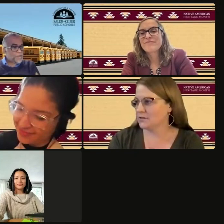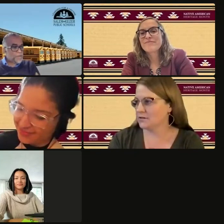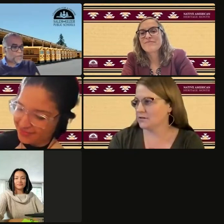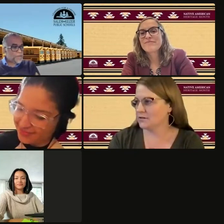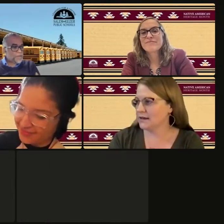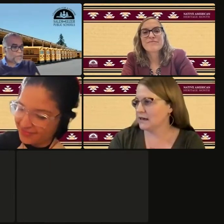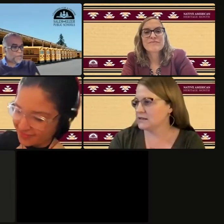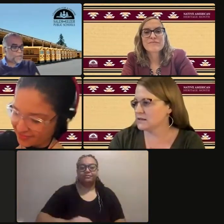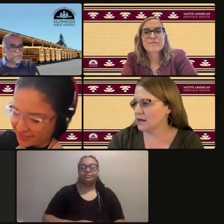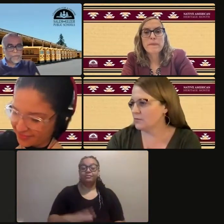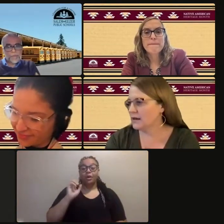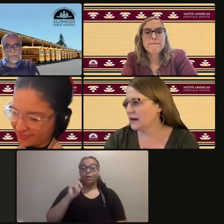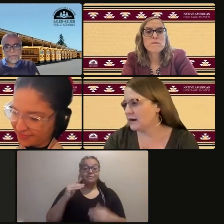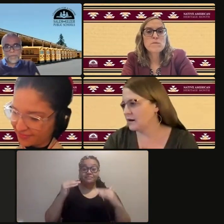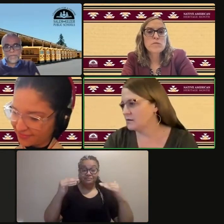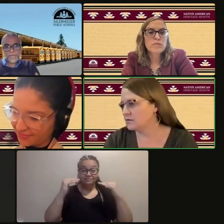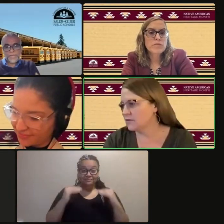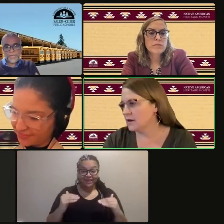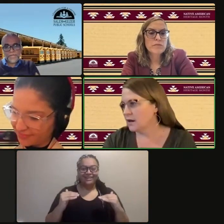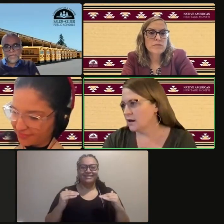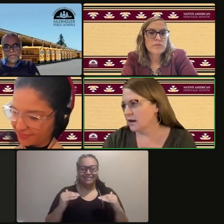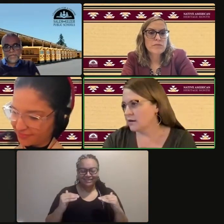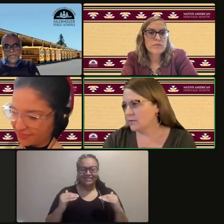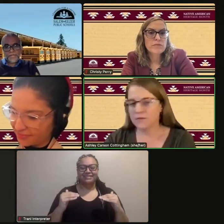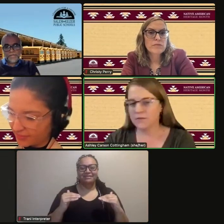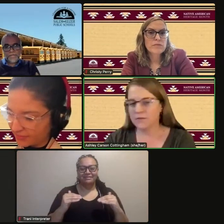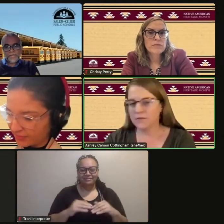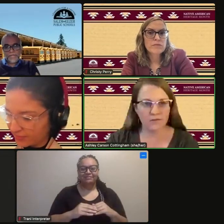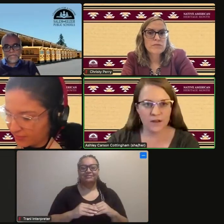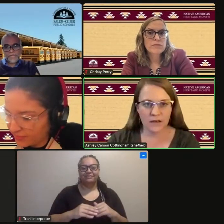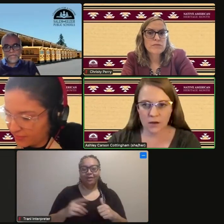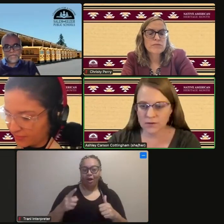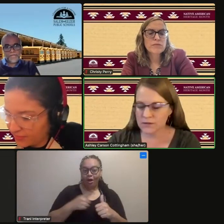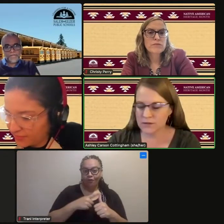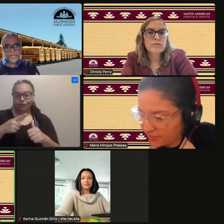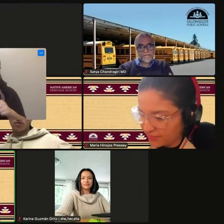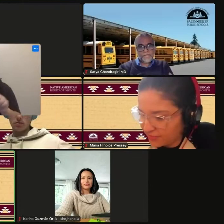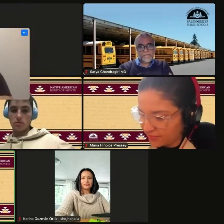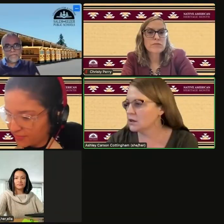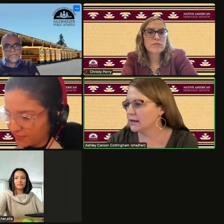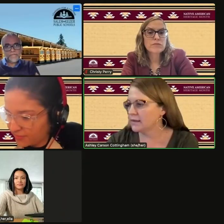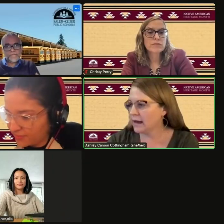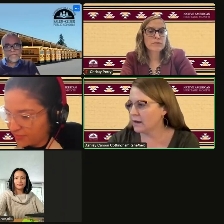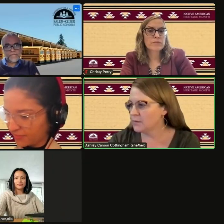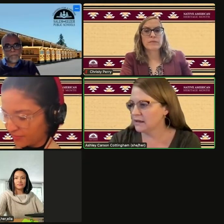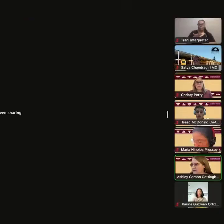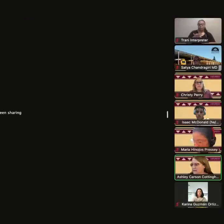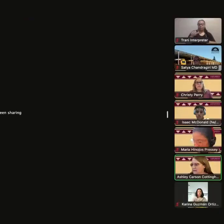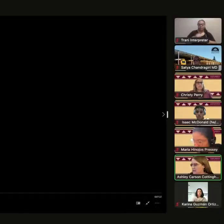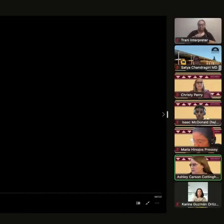WE ASSUME YOU. COVERED.